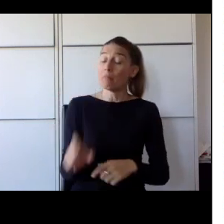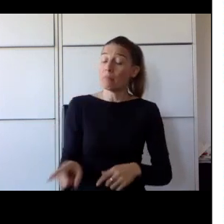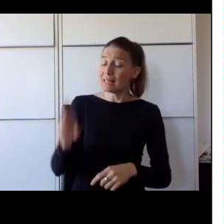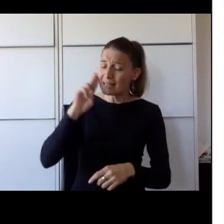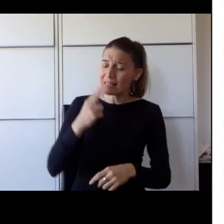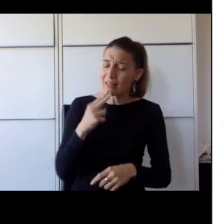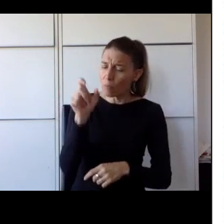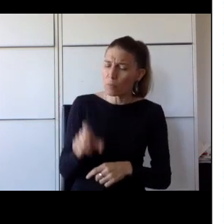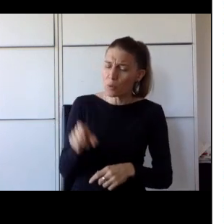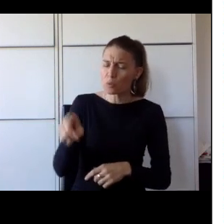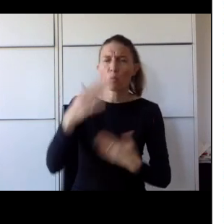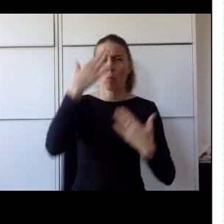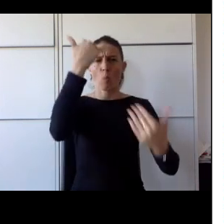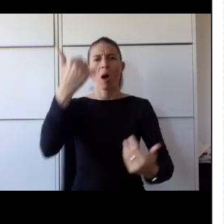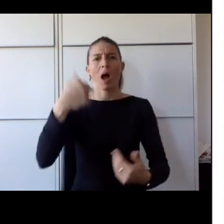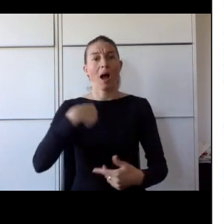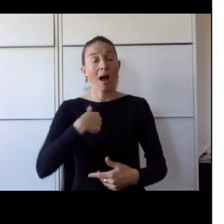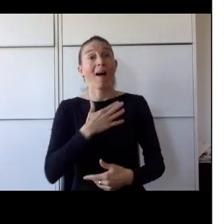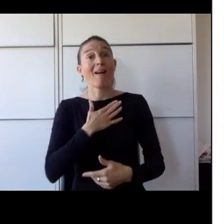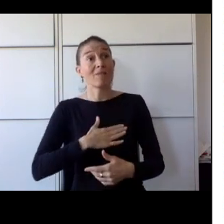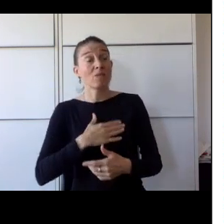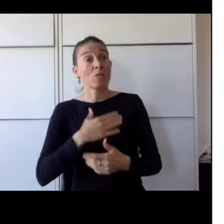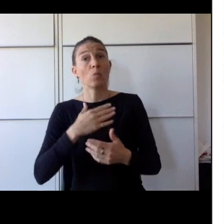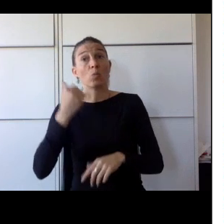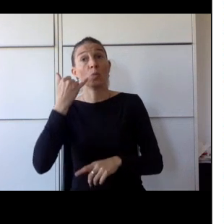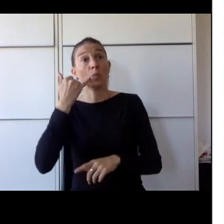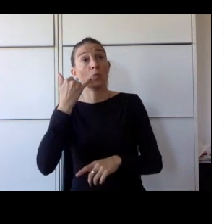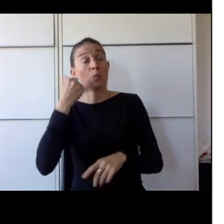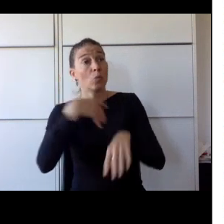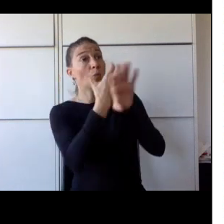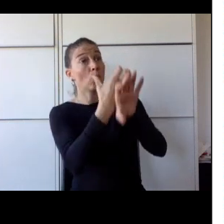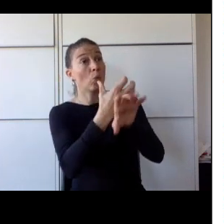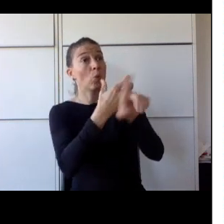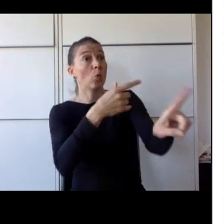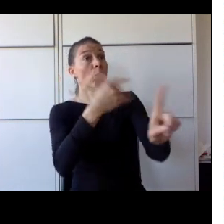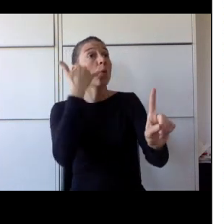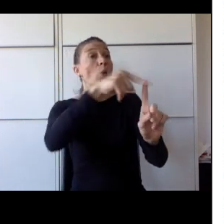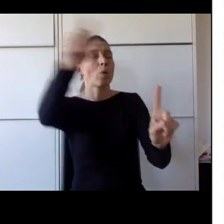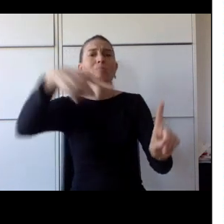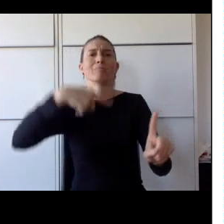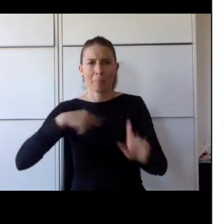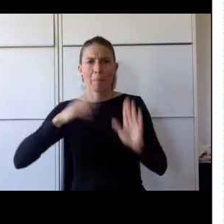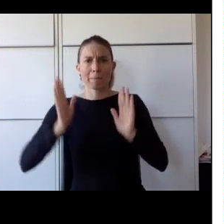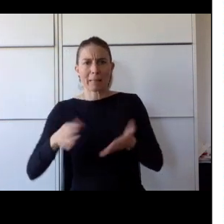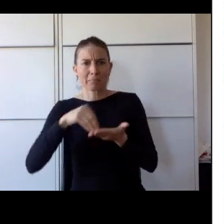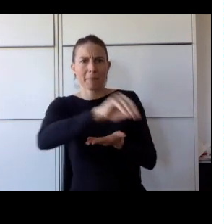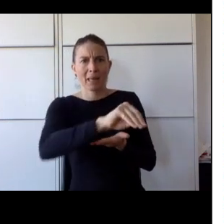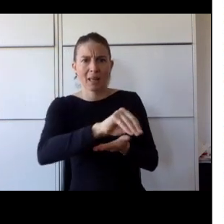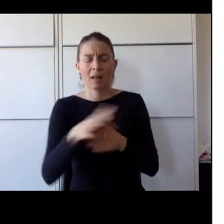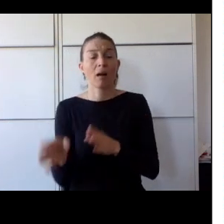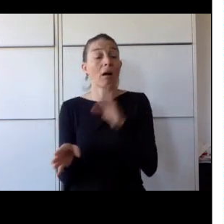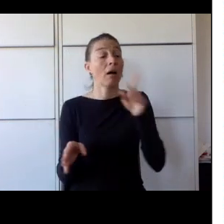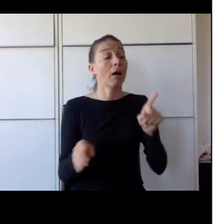because they need to make use of video calls that another person can just make a regular voice call.